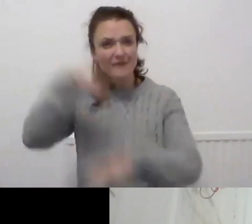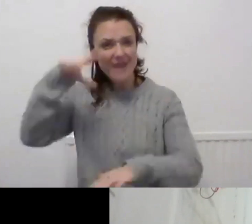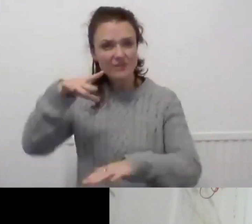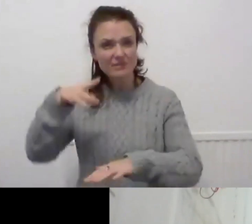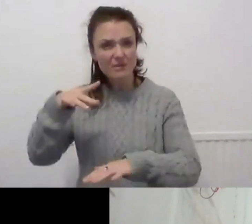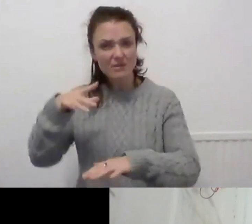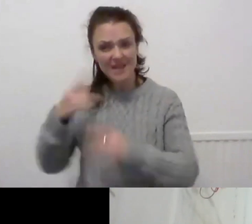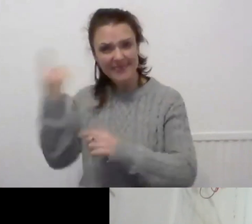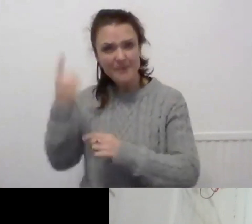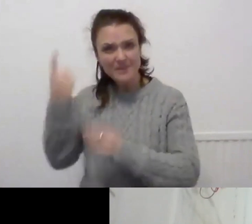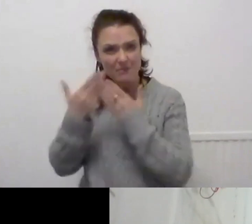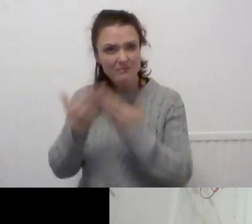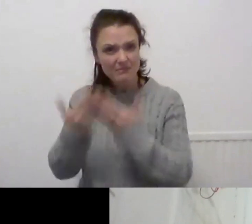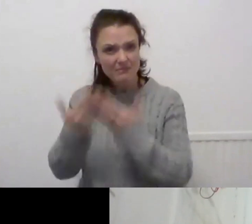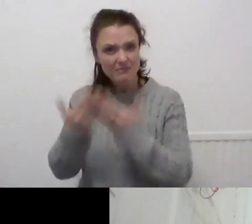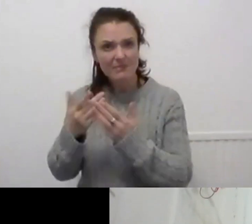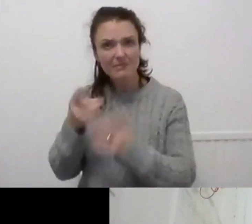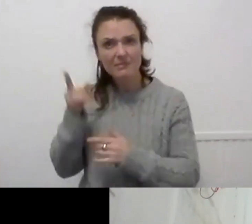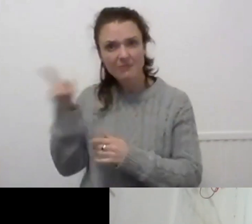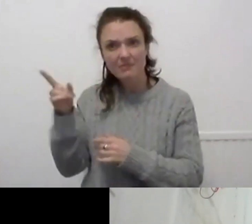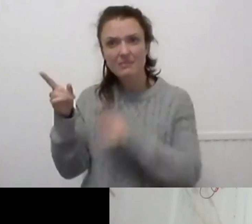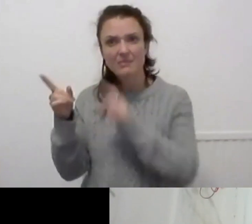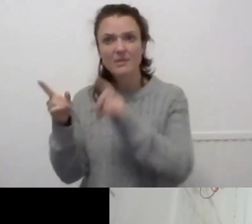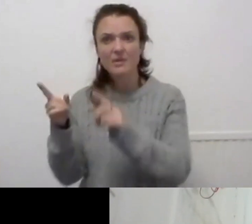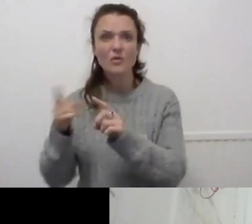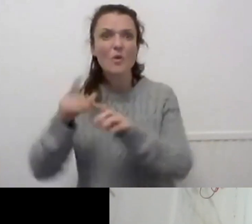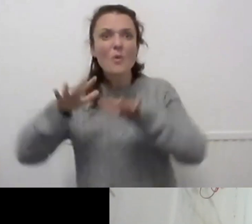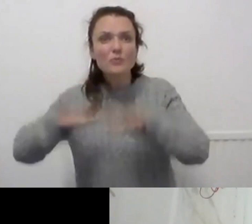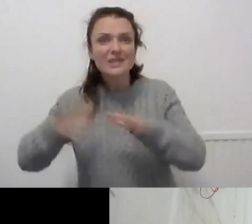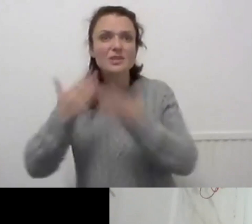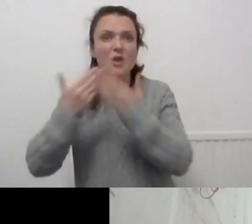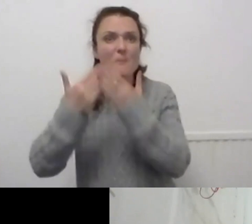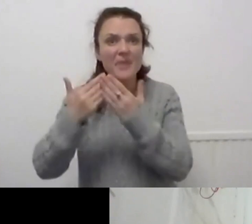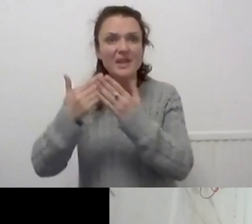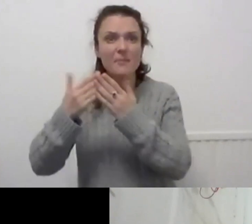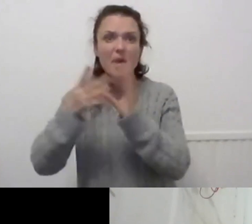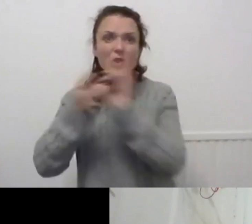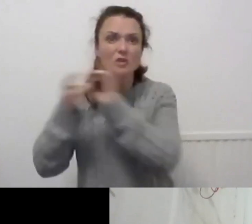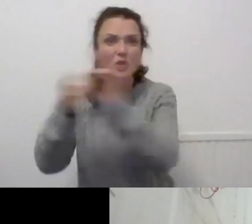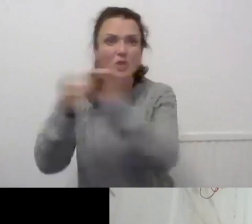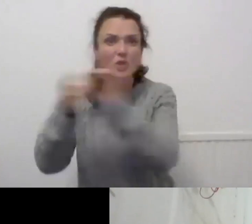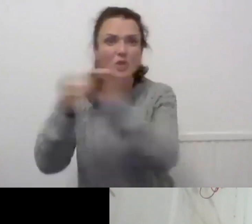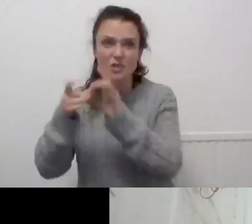British, the British Muslim medical associations really make it very clear. There is no animal